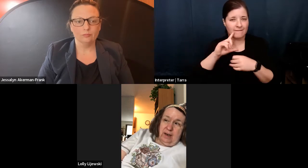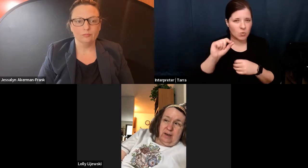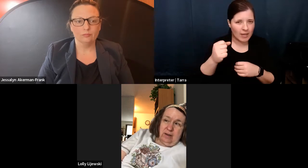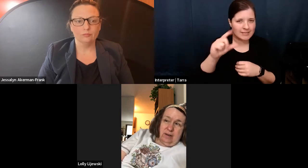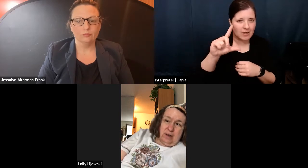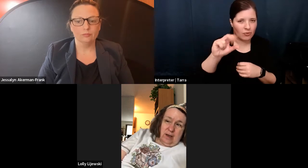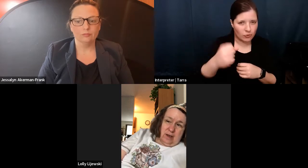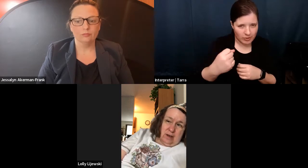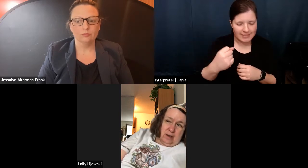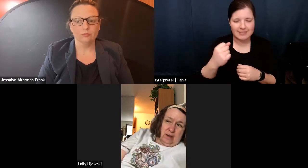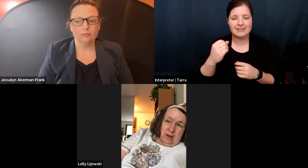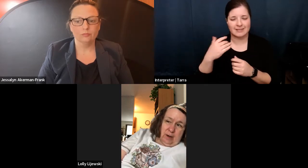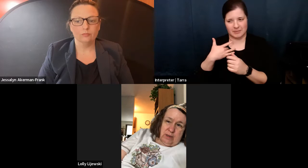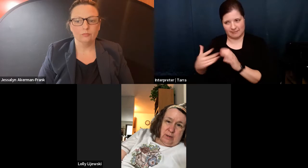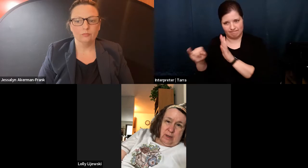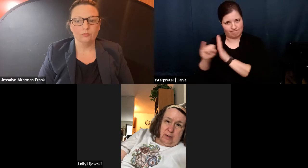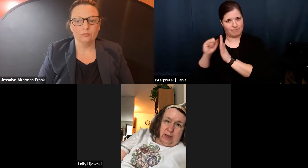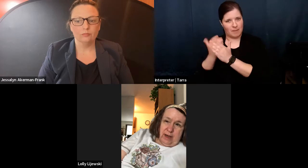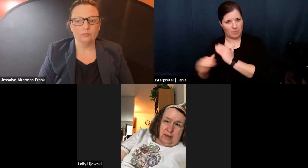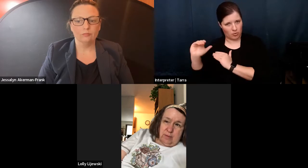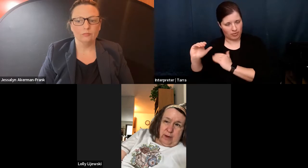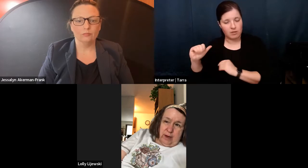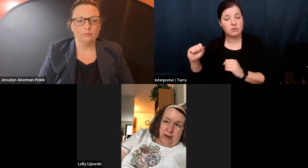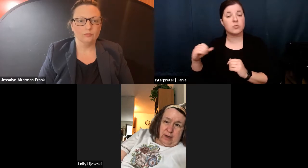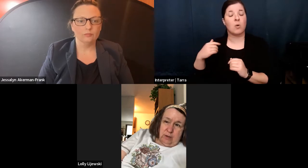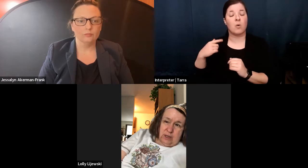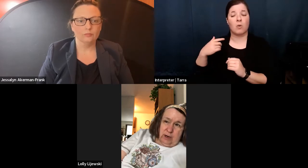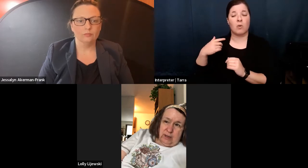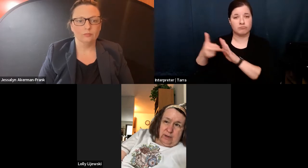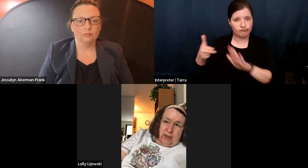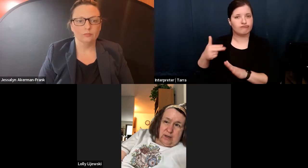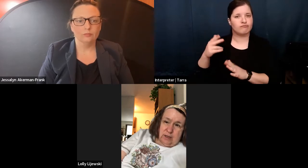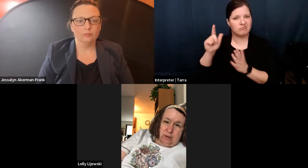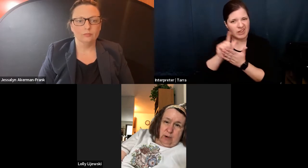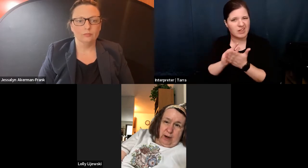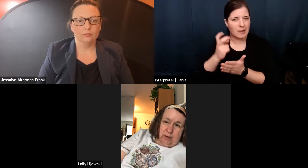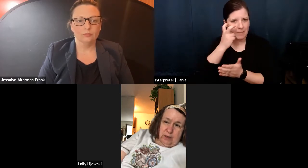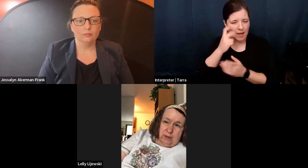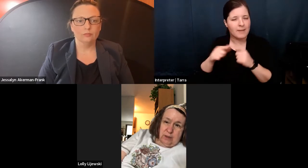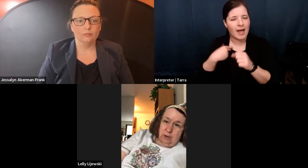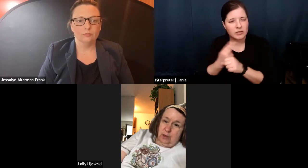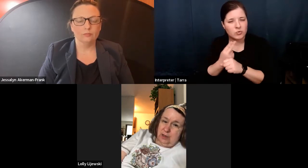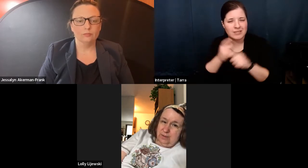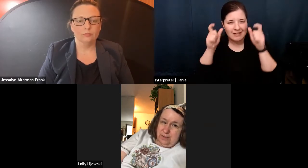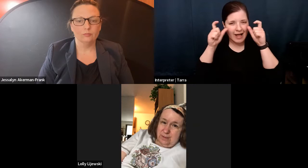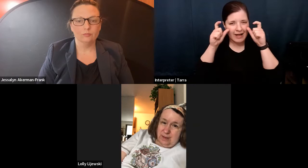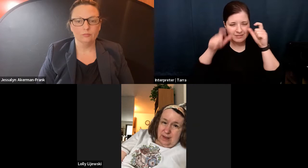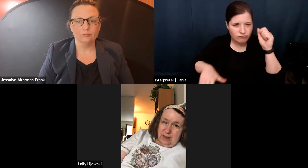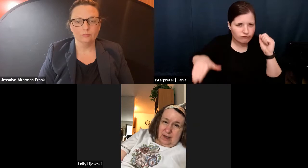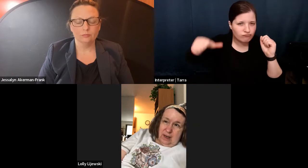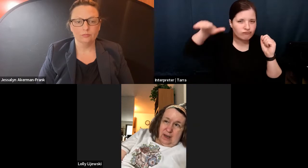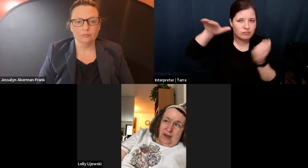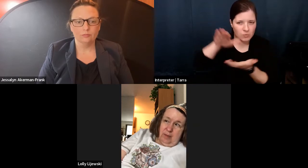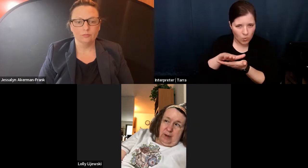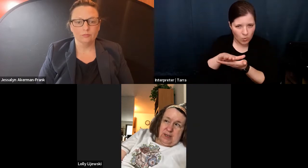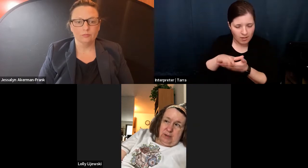exhibits at birth rather than in your 20s and 30s.